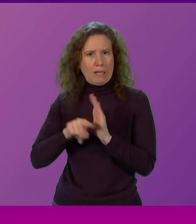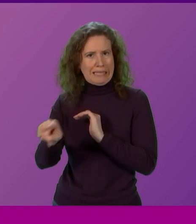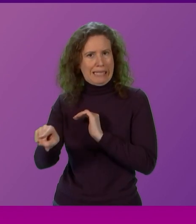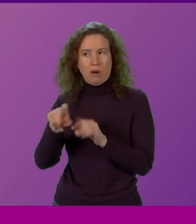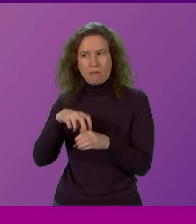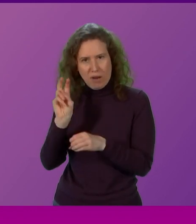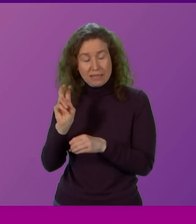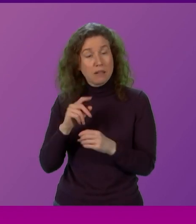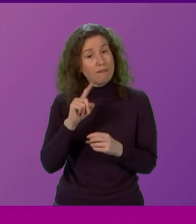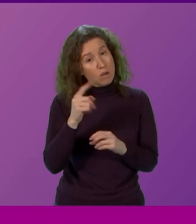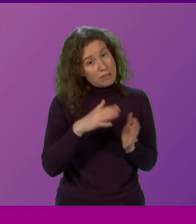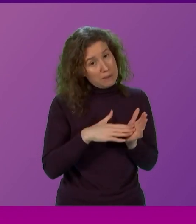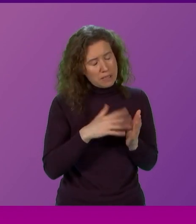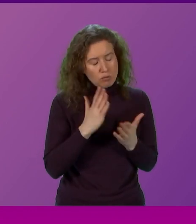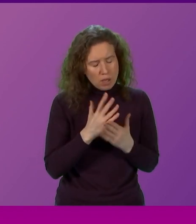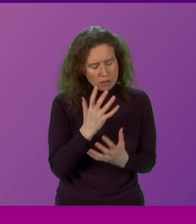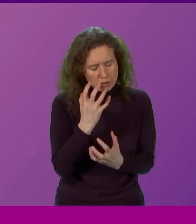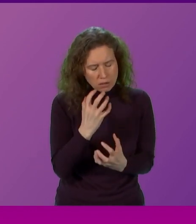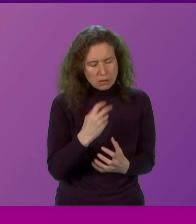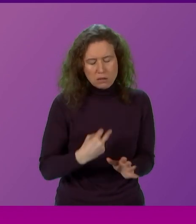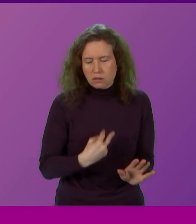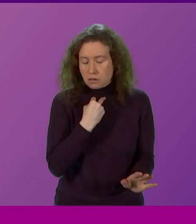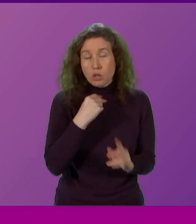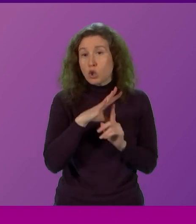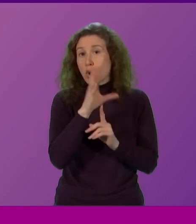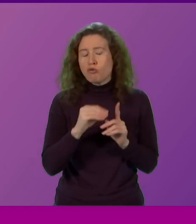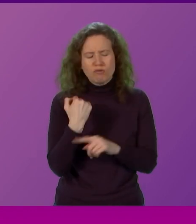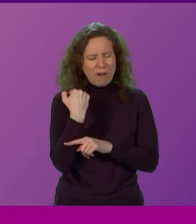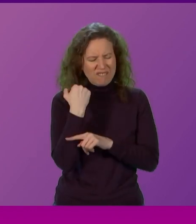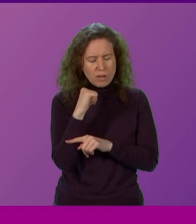Does the First Minister share my utter dismay that the Tories refuse to acknowledge and